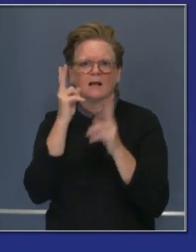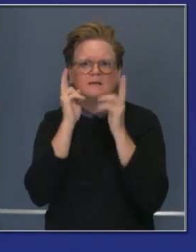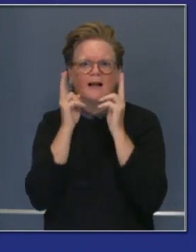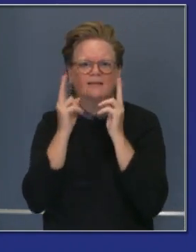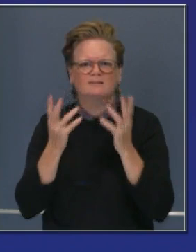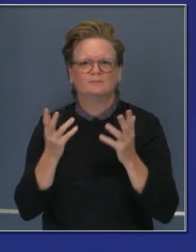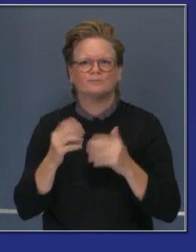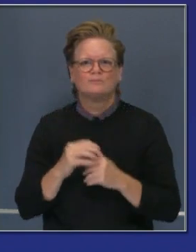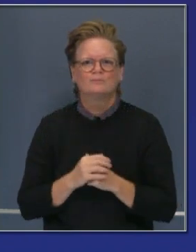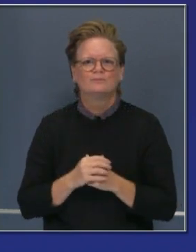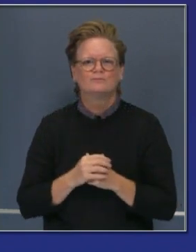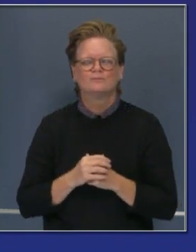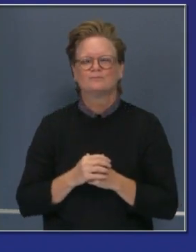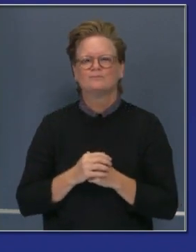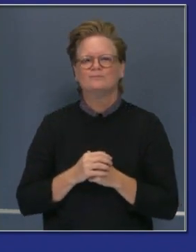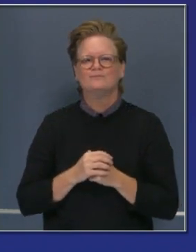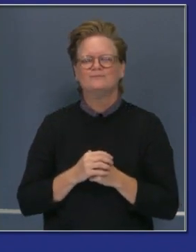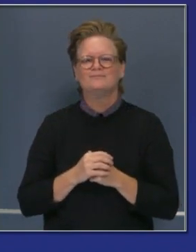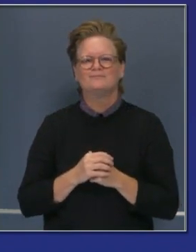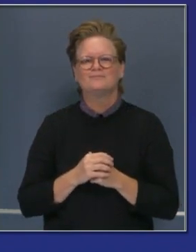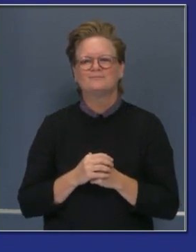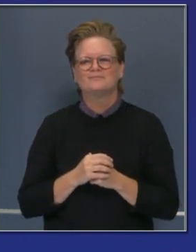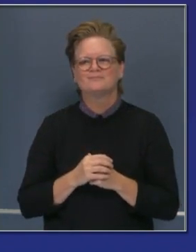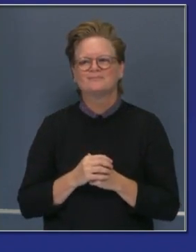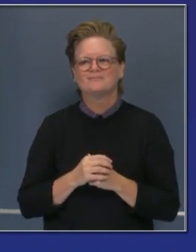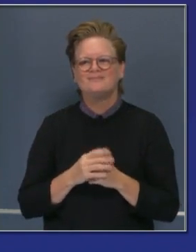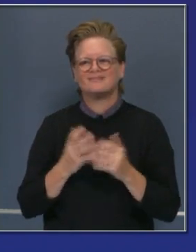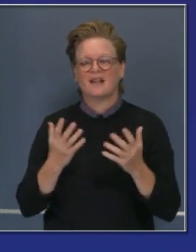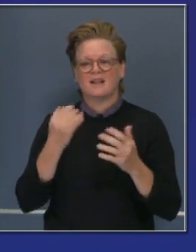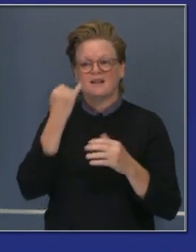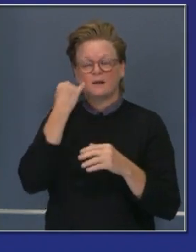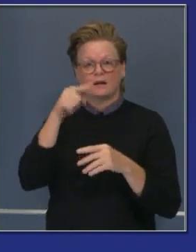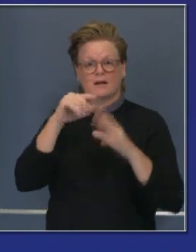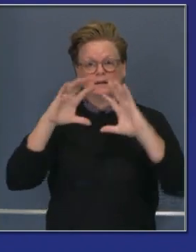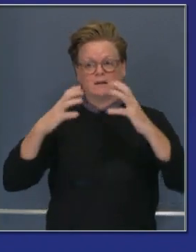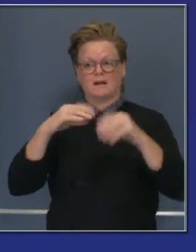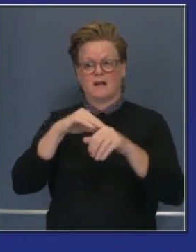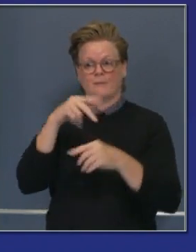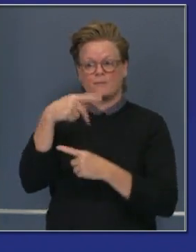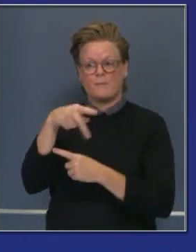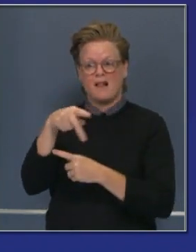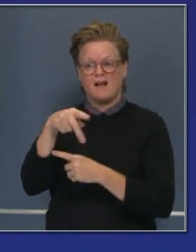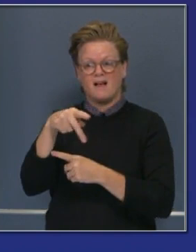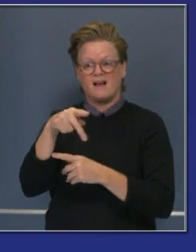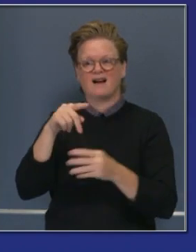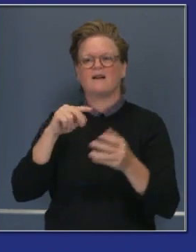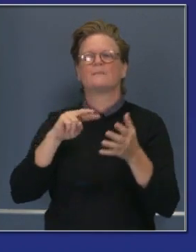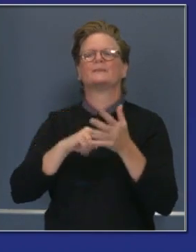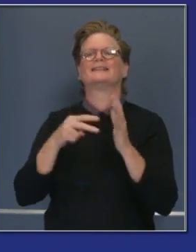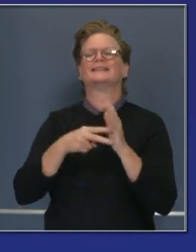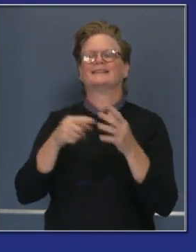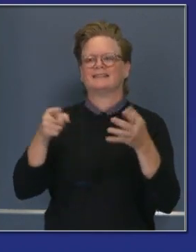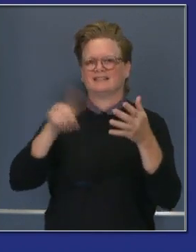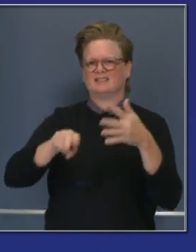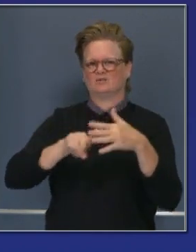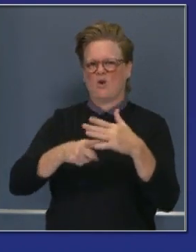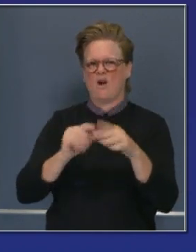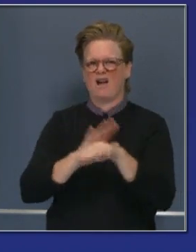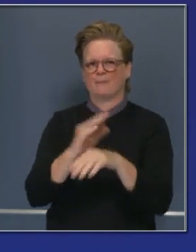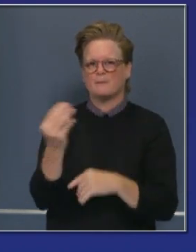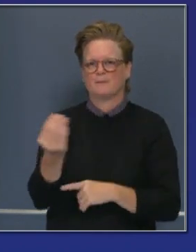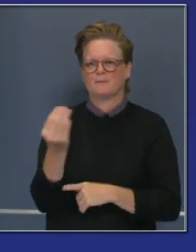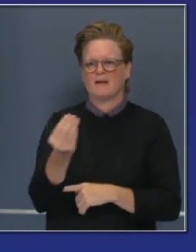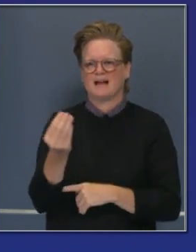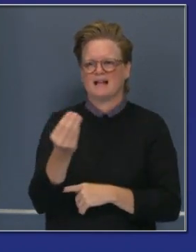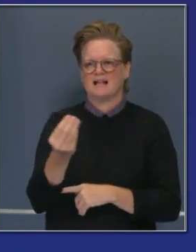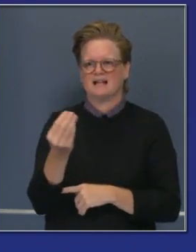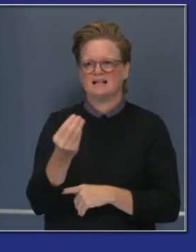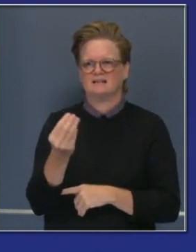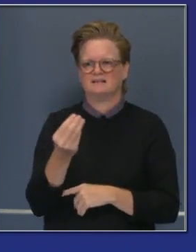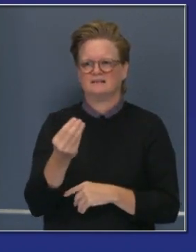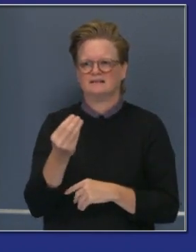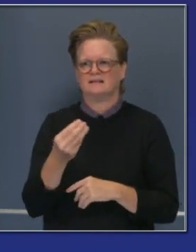HAIR SALONS AND BARBERSHOPS IN THE PURPLE WILL BE ALLOWED TO OPERATE STARTING AS SOON MONDAY.